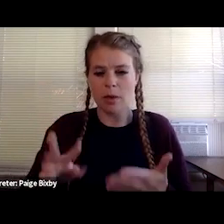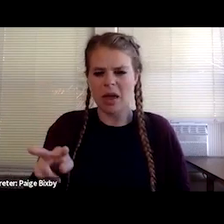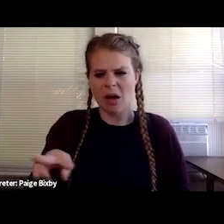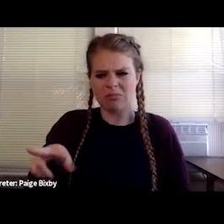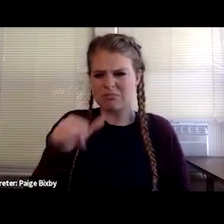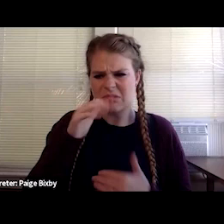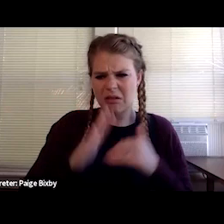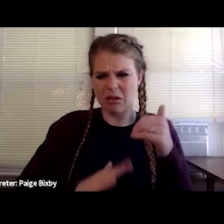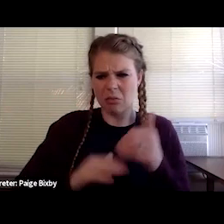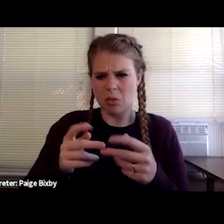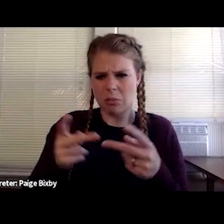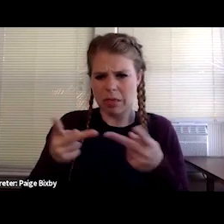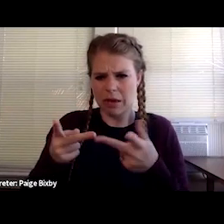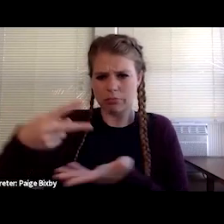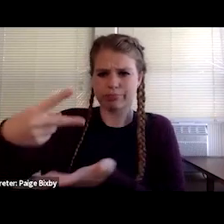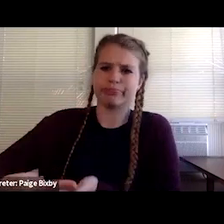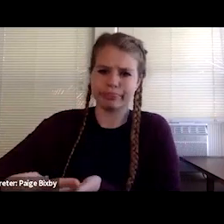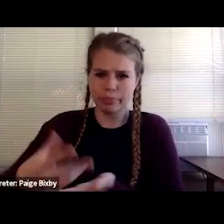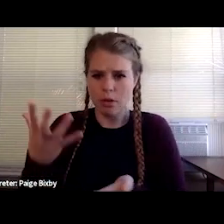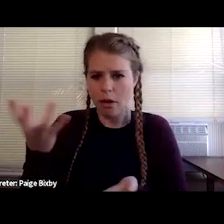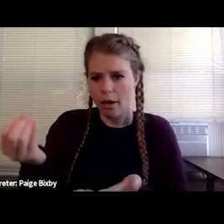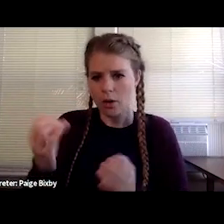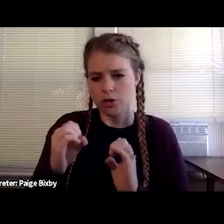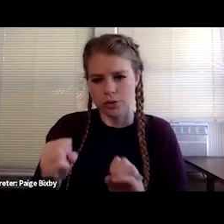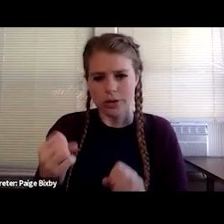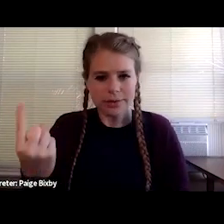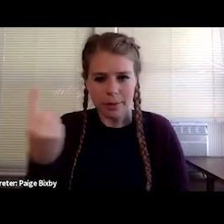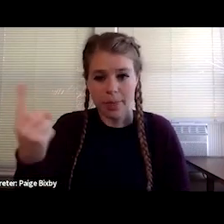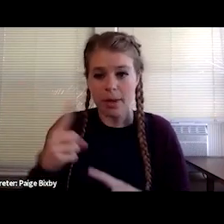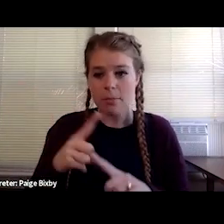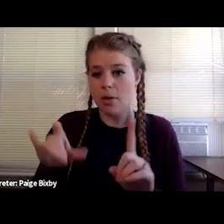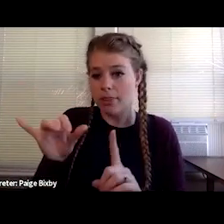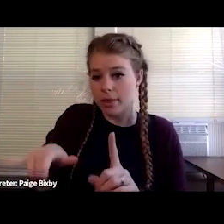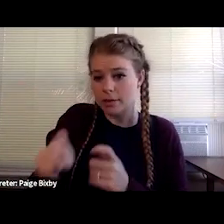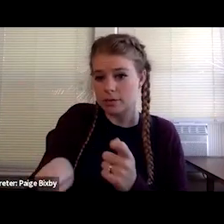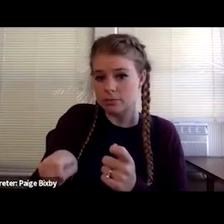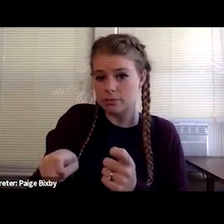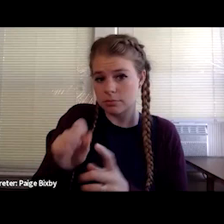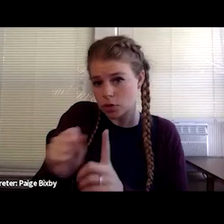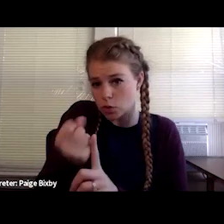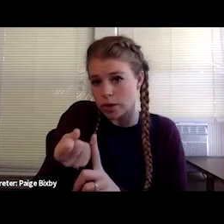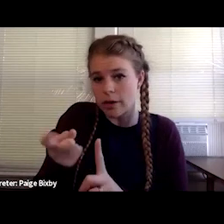maybe out on the street, but in this case the person's breathing, and oxygen saturation levels